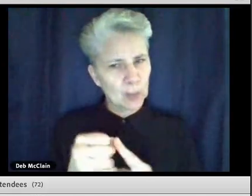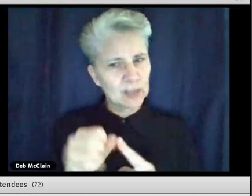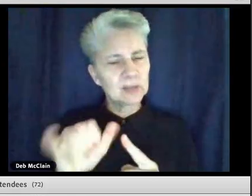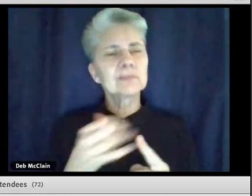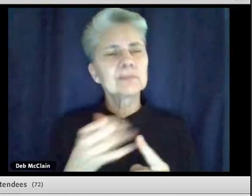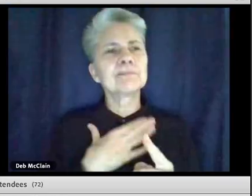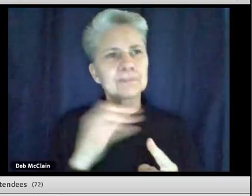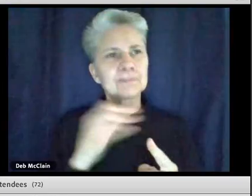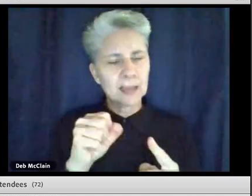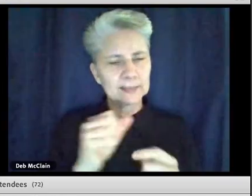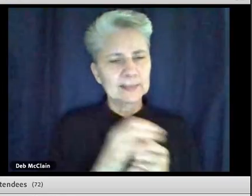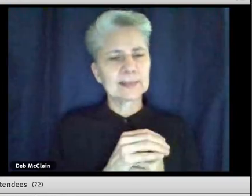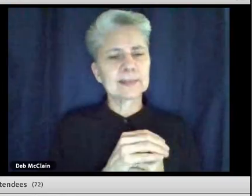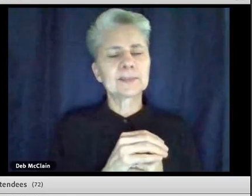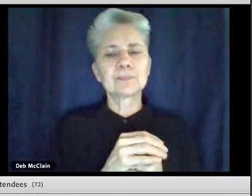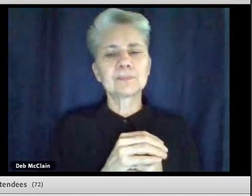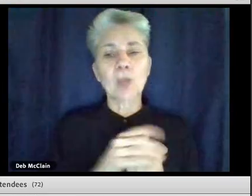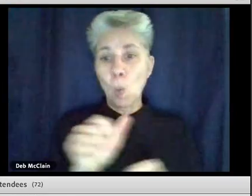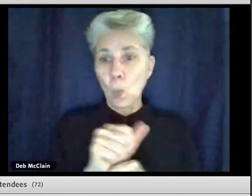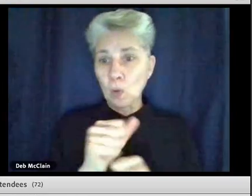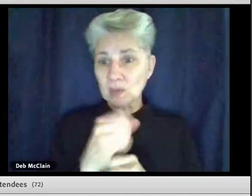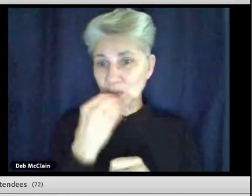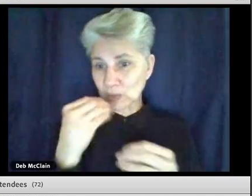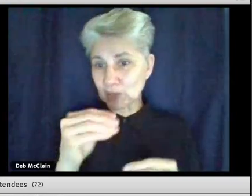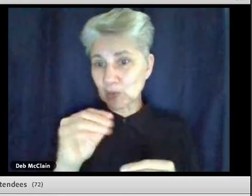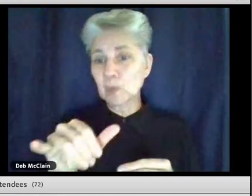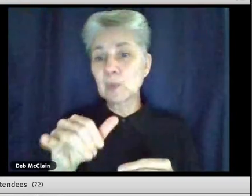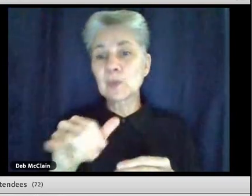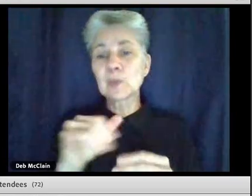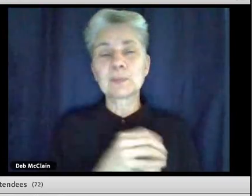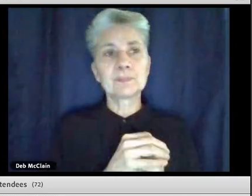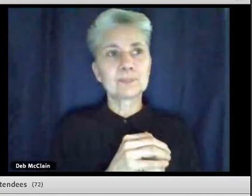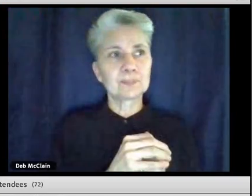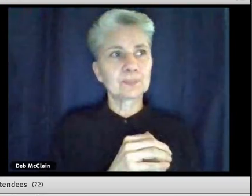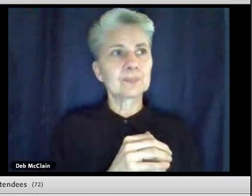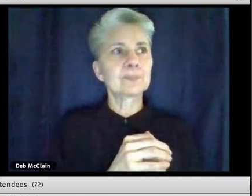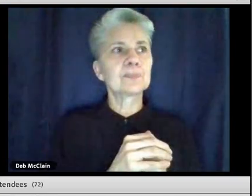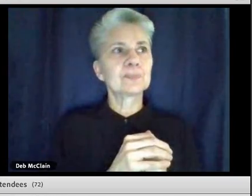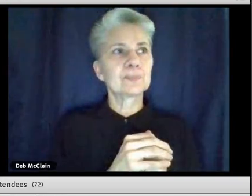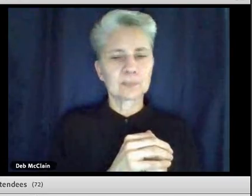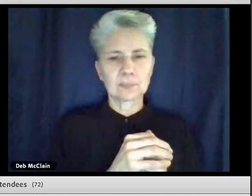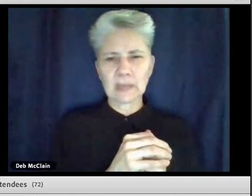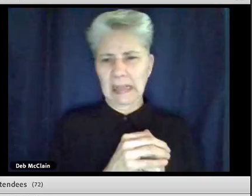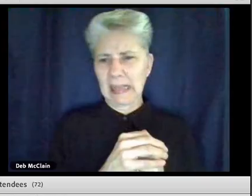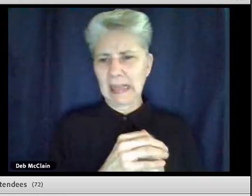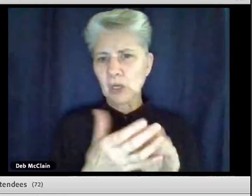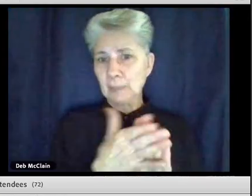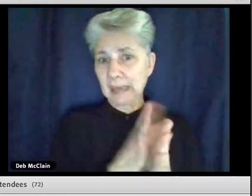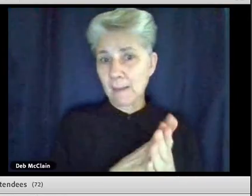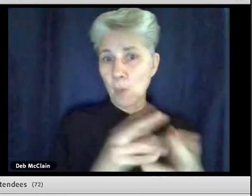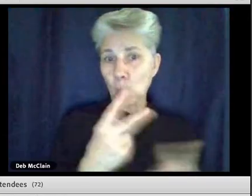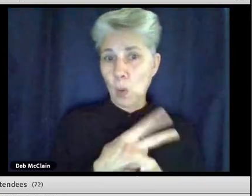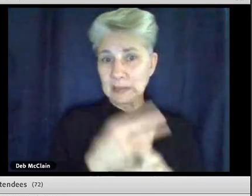I'm in the same boat. Yes. Oh, she works in a grocery store.